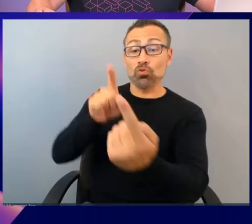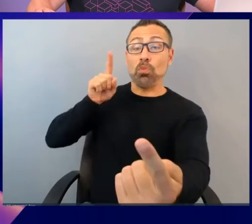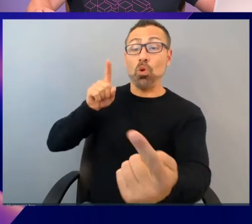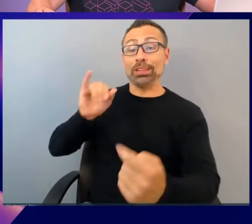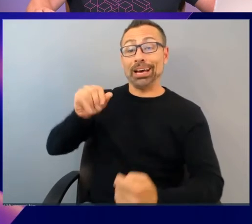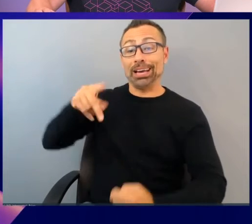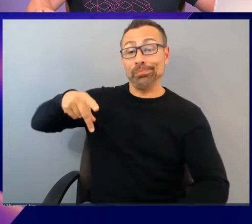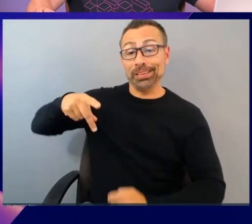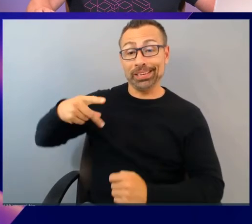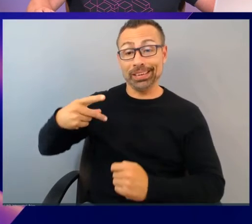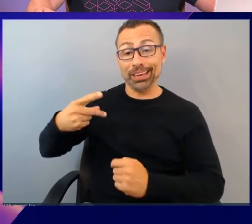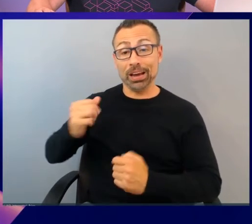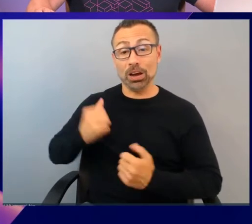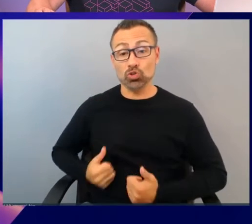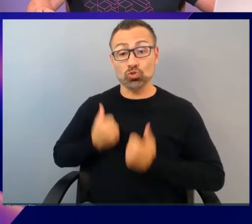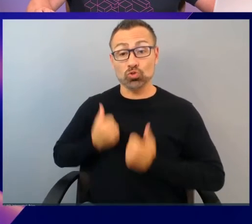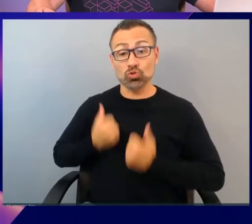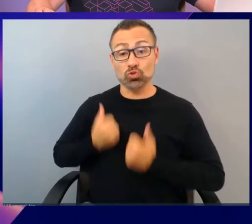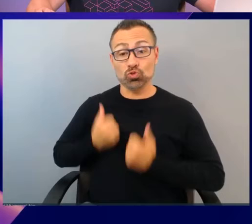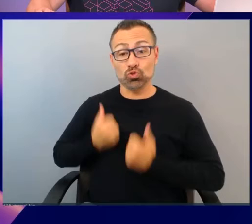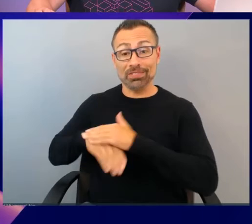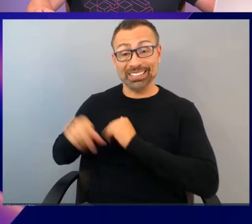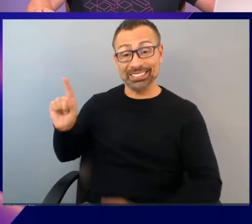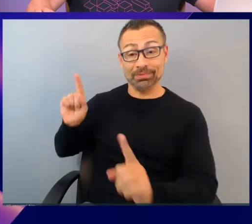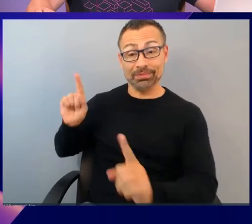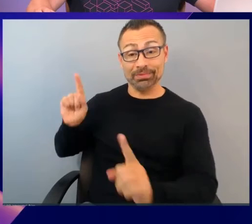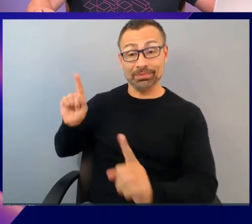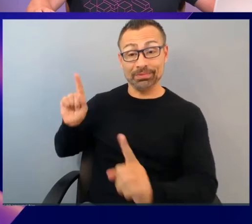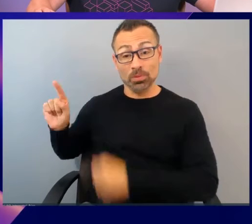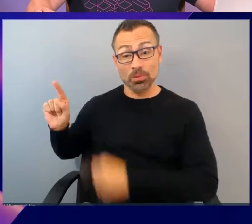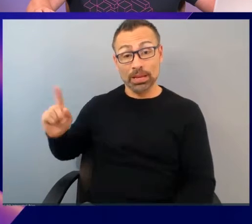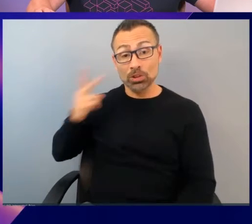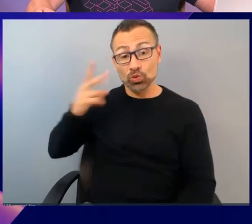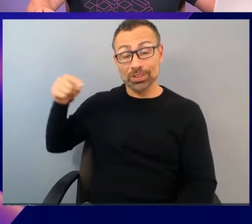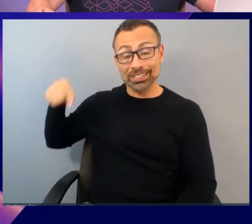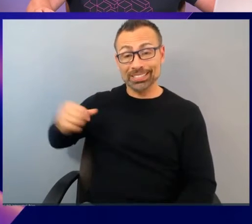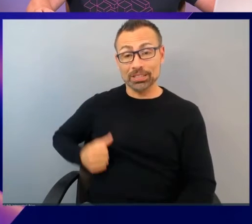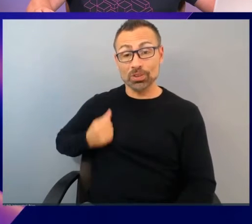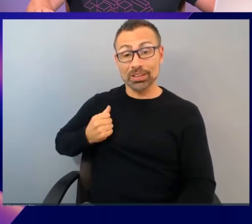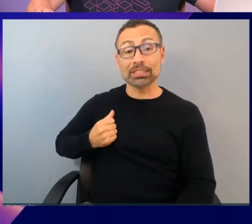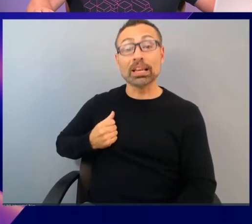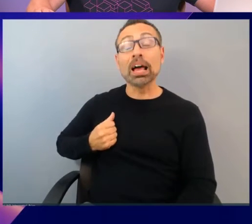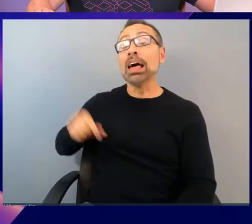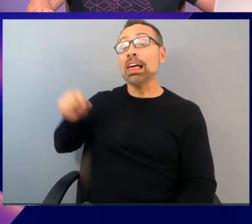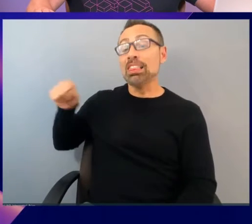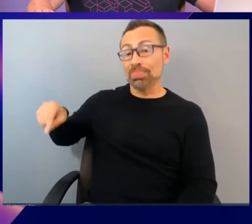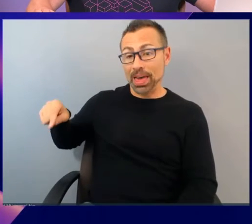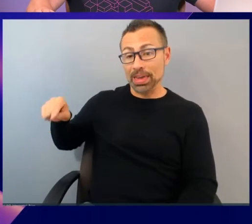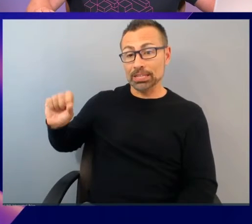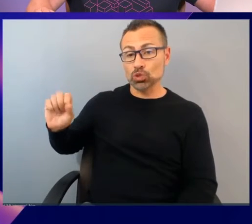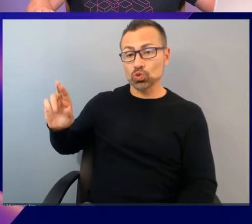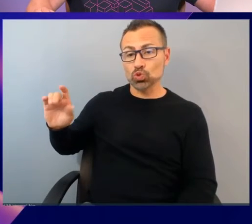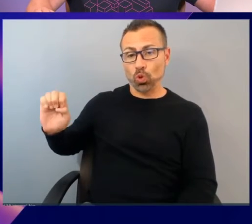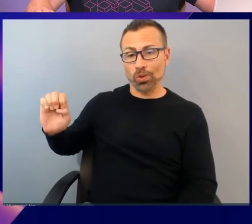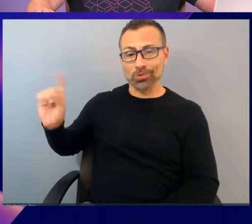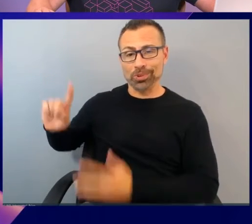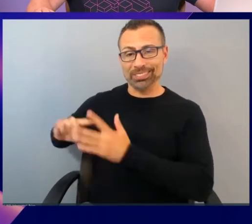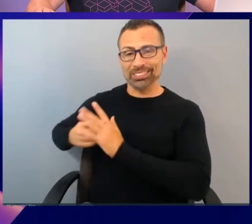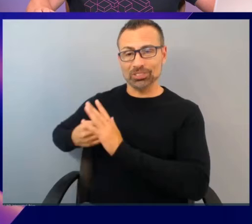that made the remote-code execution- That is the source IP. - For. Exactly, the source IP, the account ID.